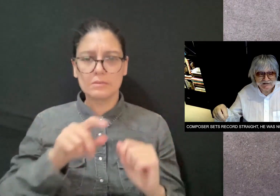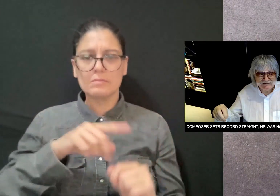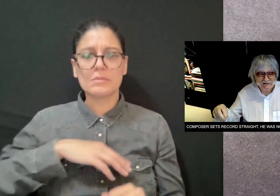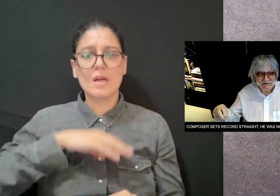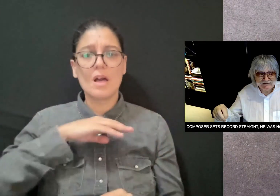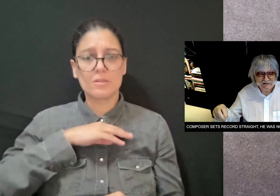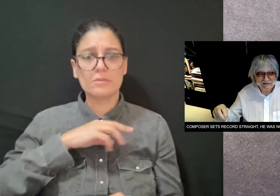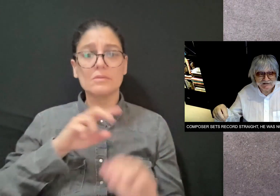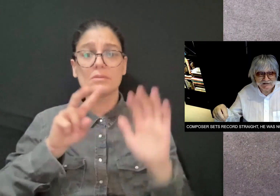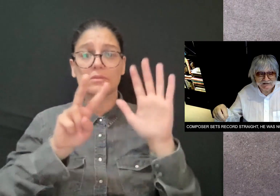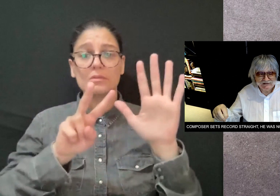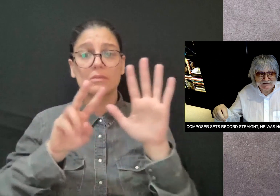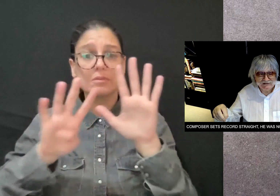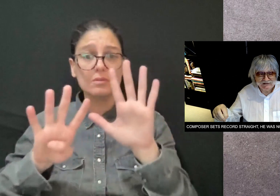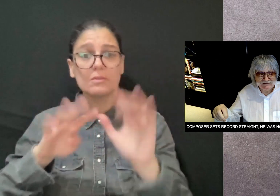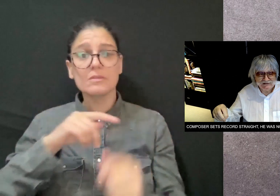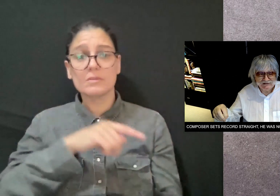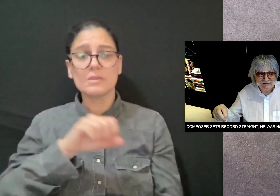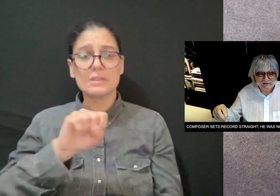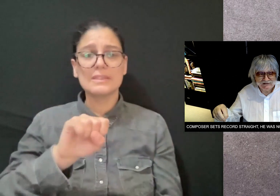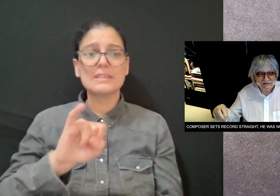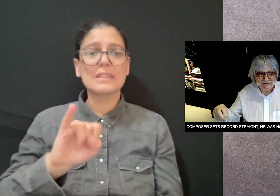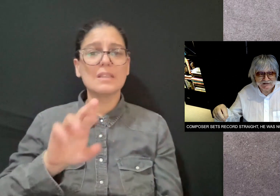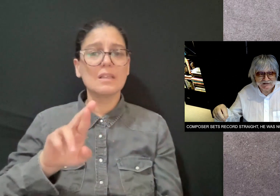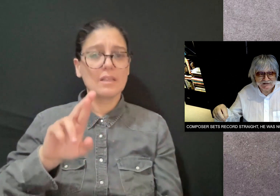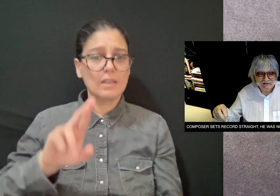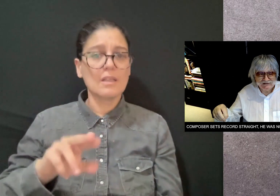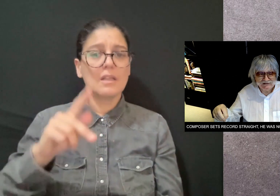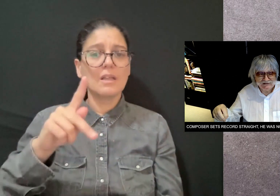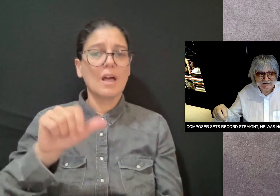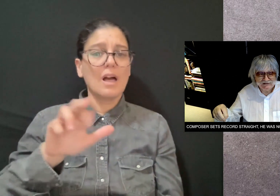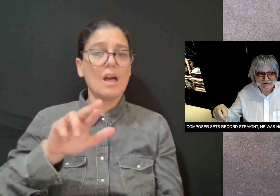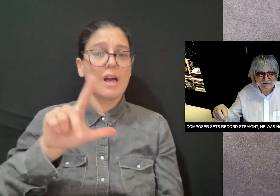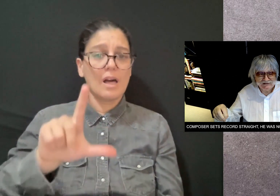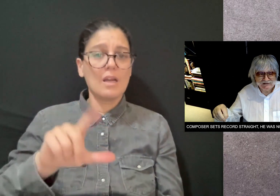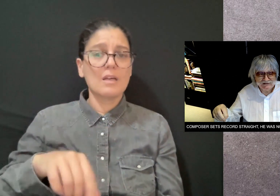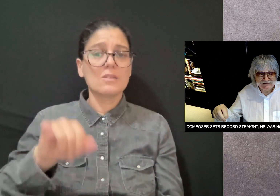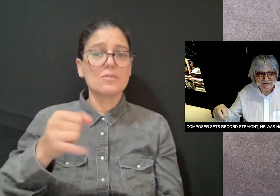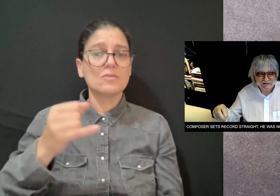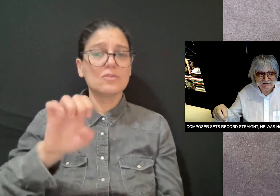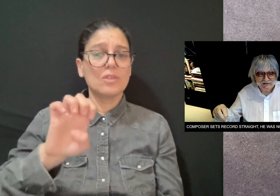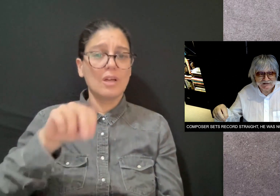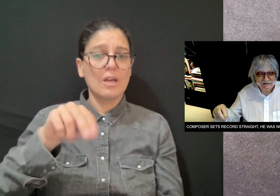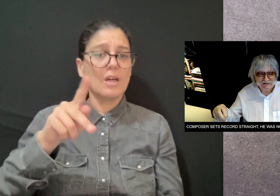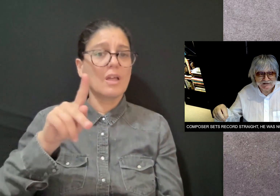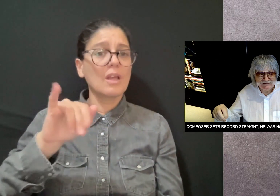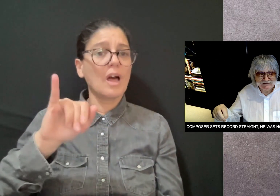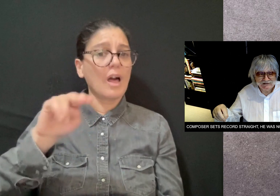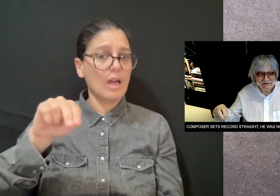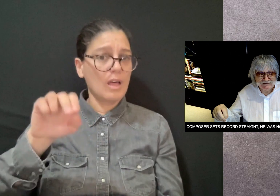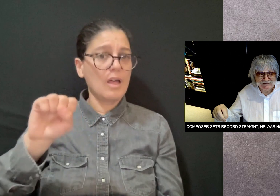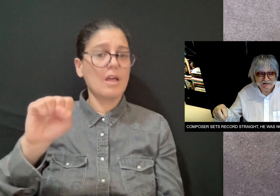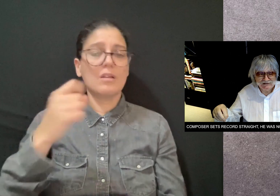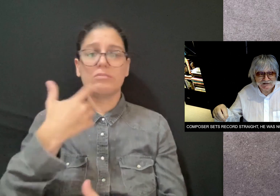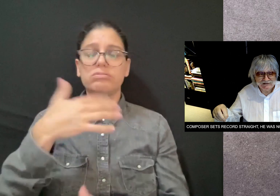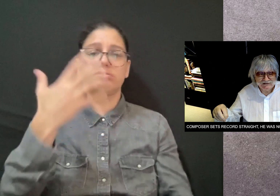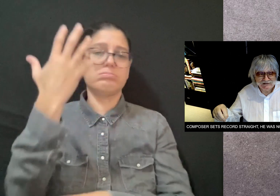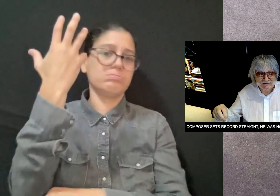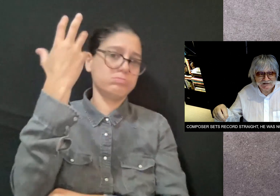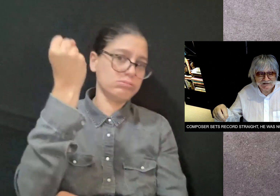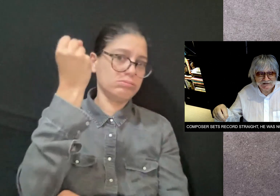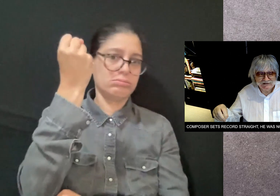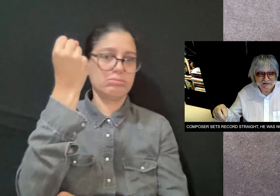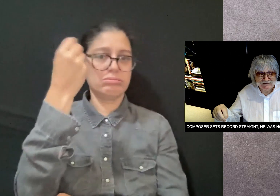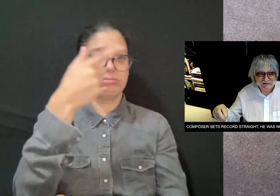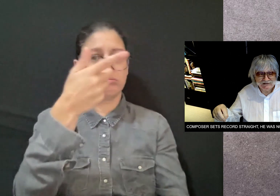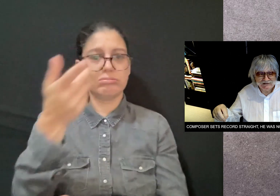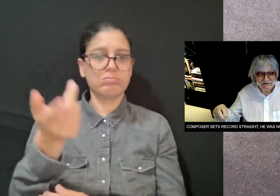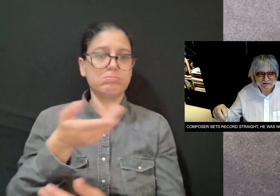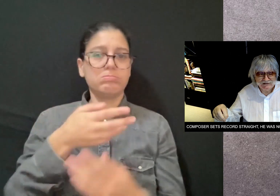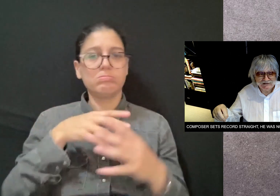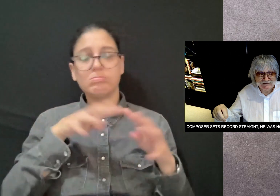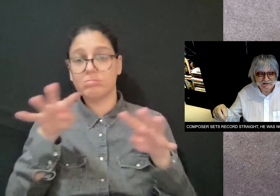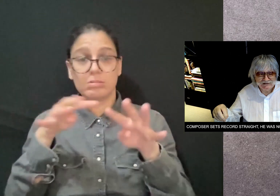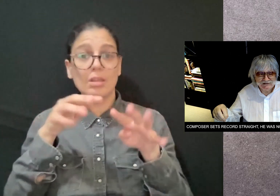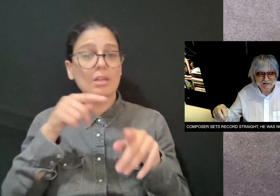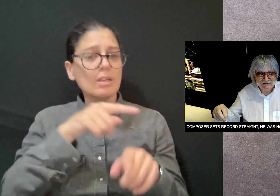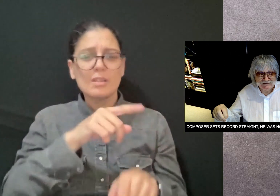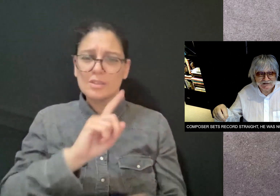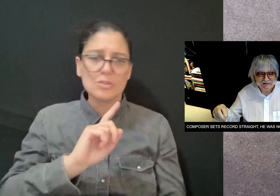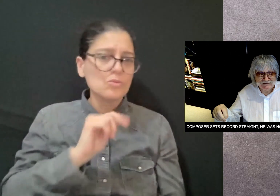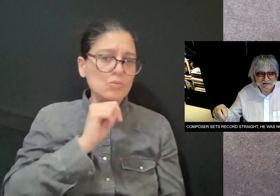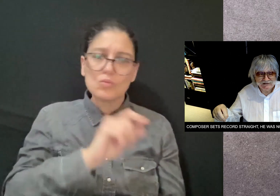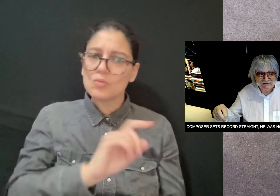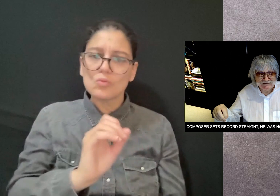79-year-old Welsh composer Sir Karl Jenkins has set the record straight